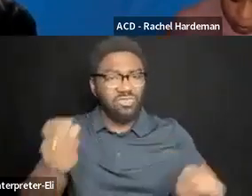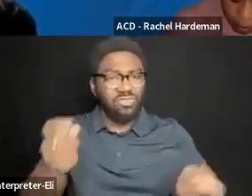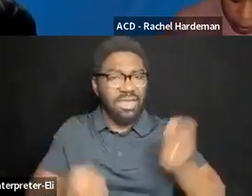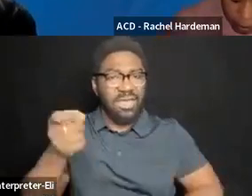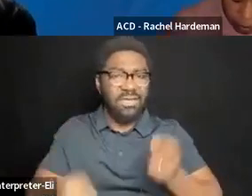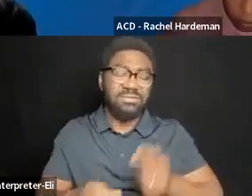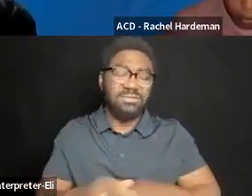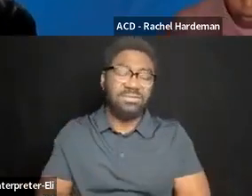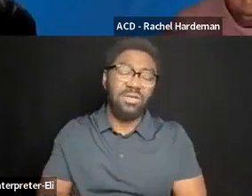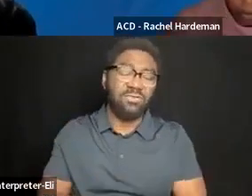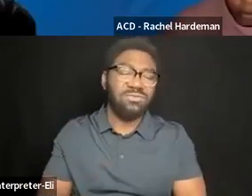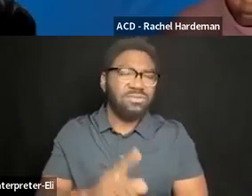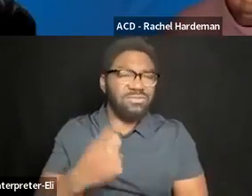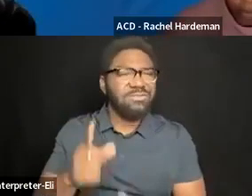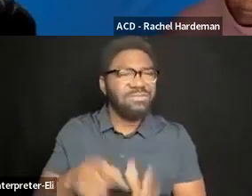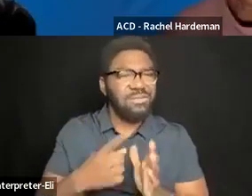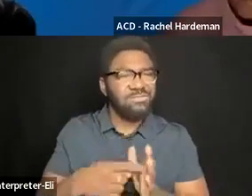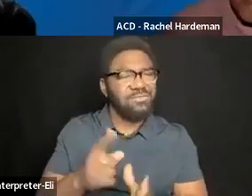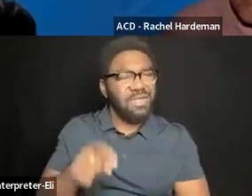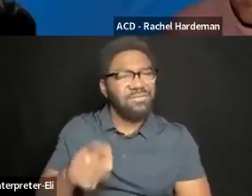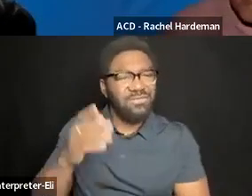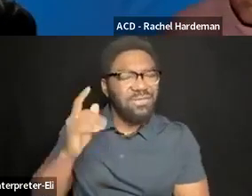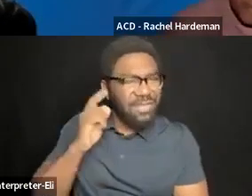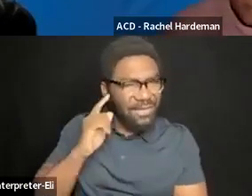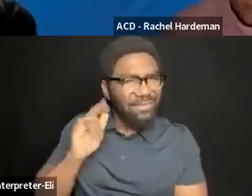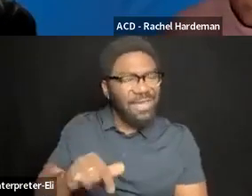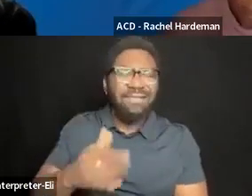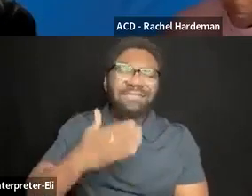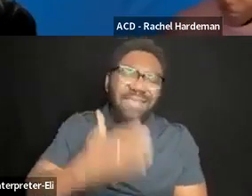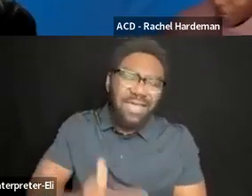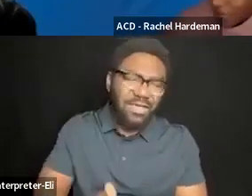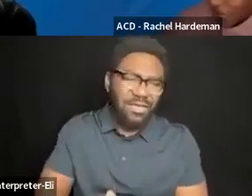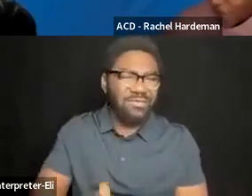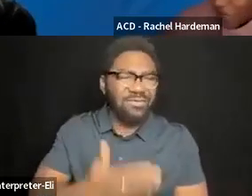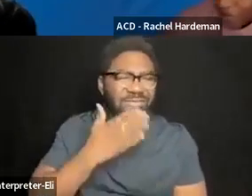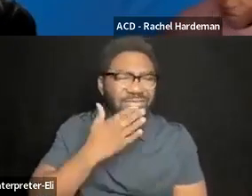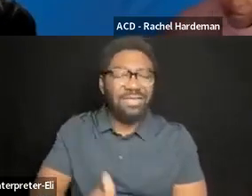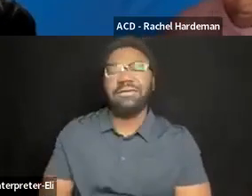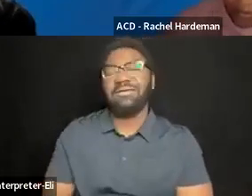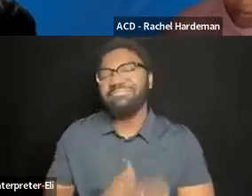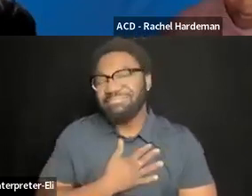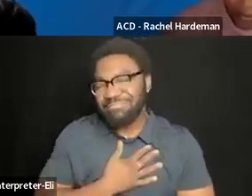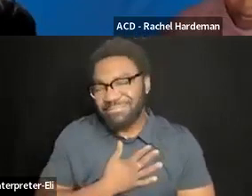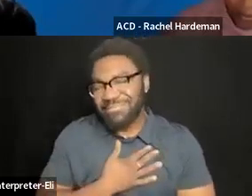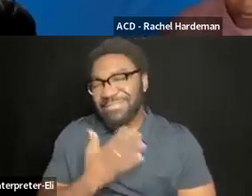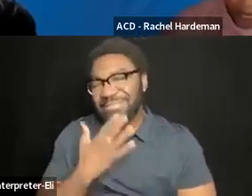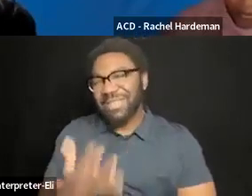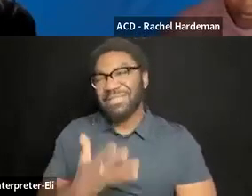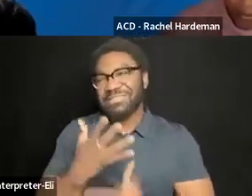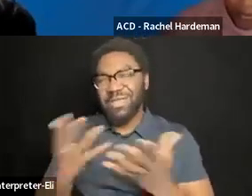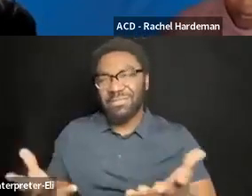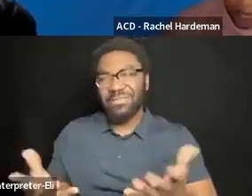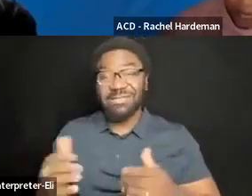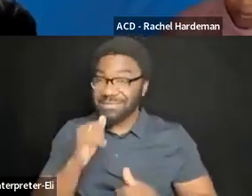You need to hear that, everyone. Thank you very, very much. I'm grateful for that. Not everybody's comments are like that all the time,